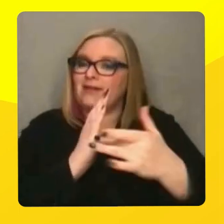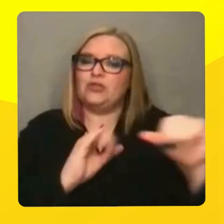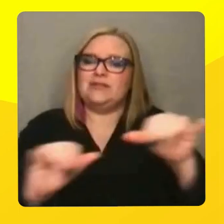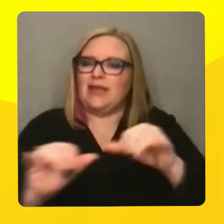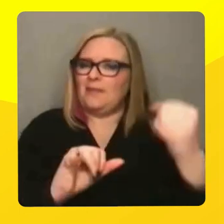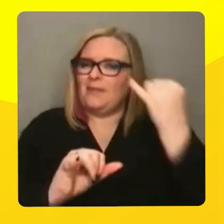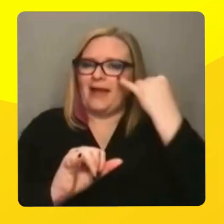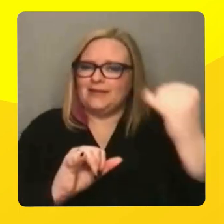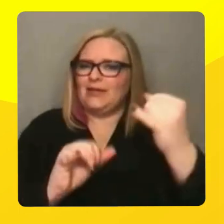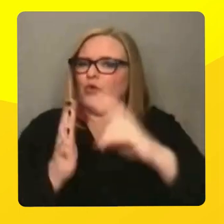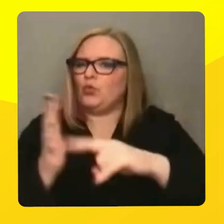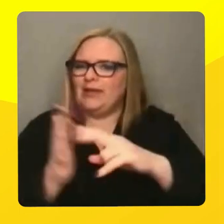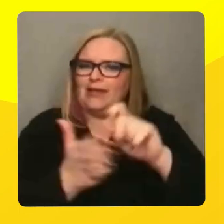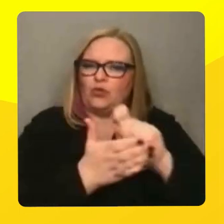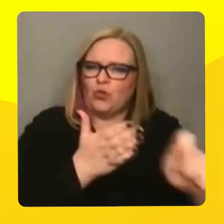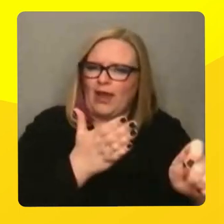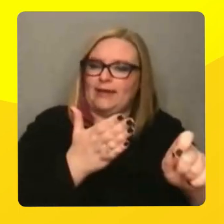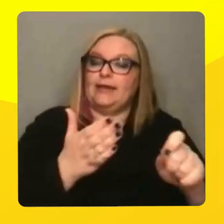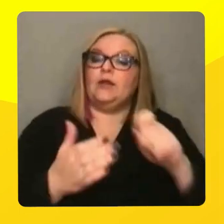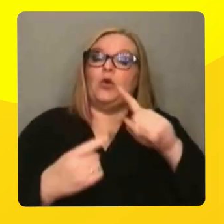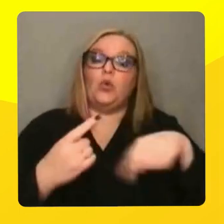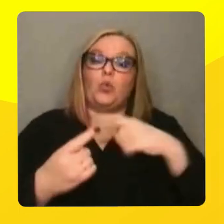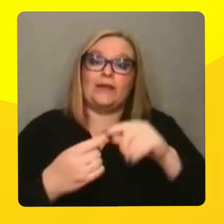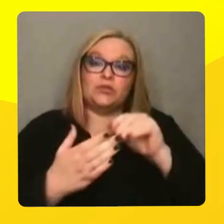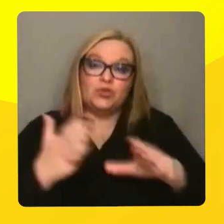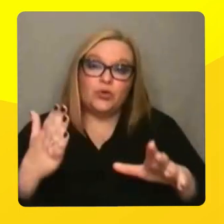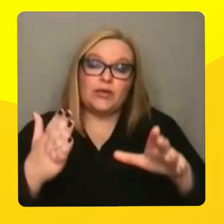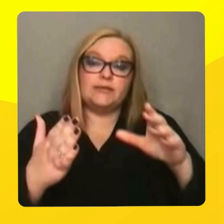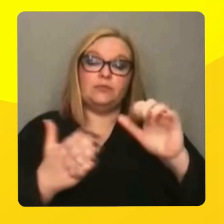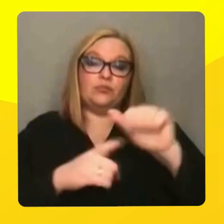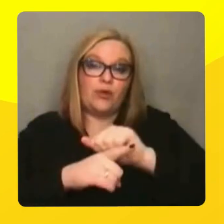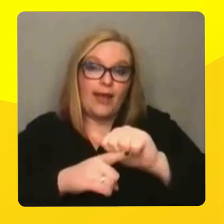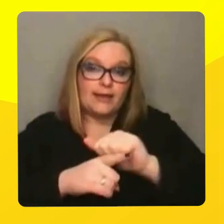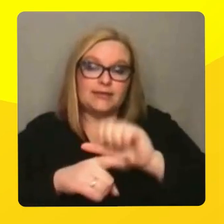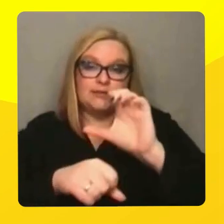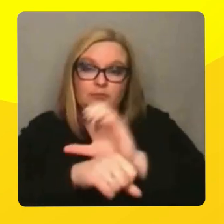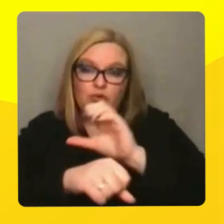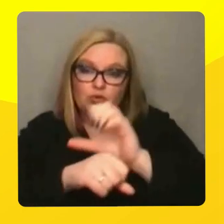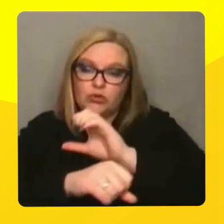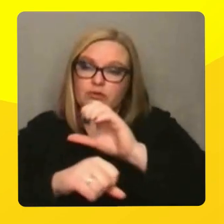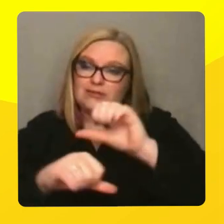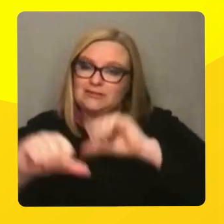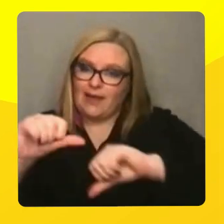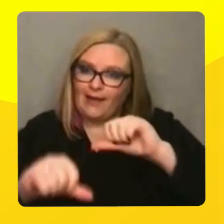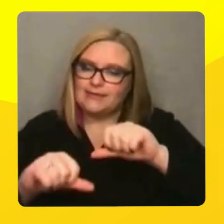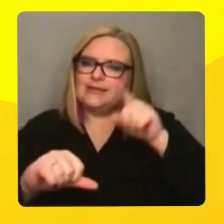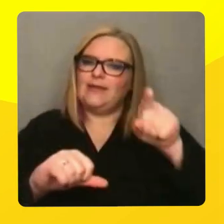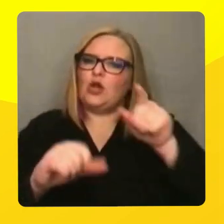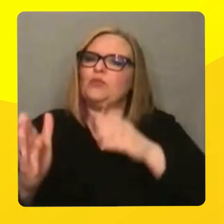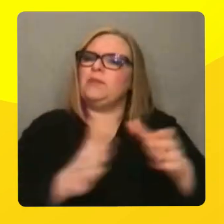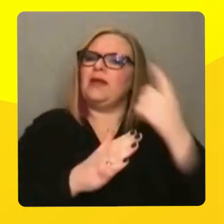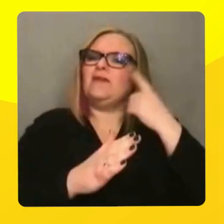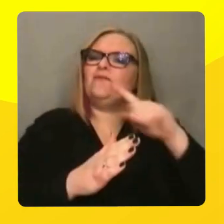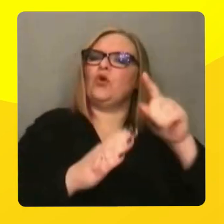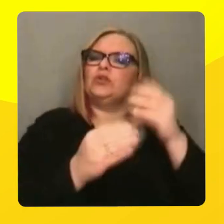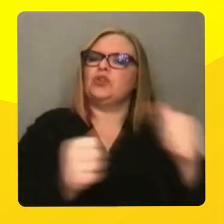When students practice using computing to solve problems in this range of contexts, they're prepared to solve problems in their future lives.